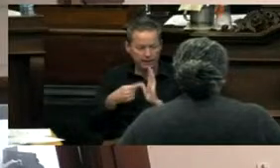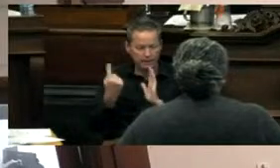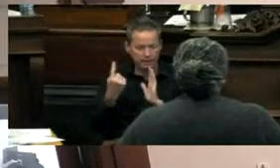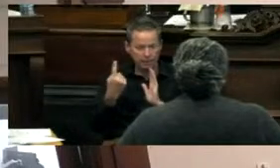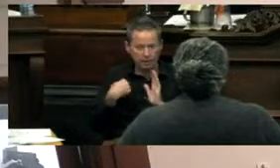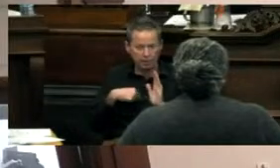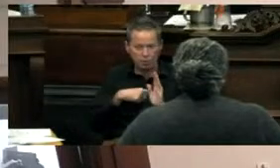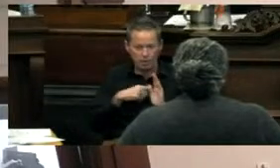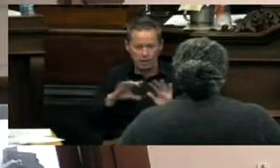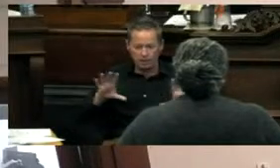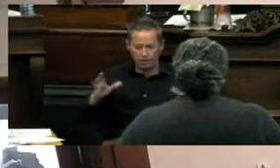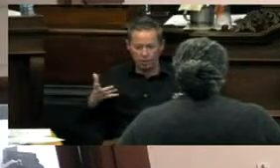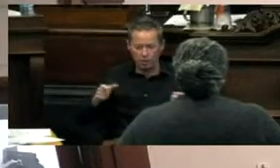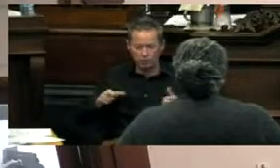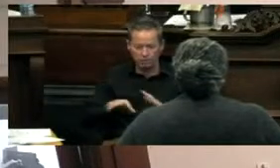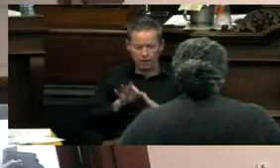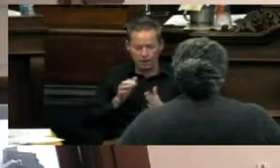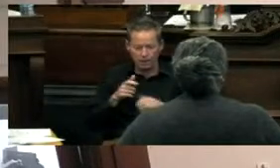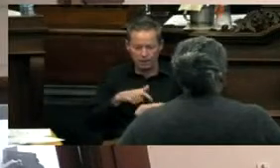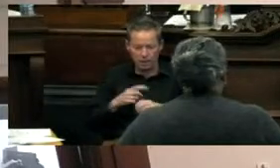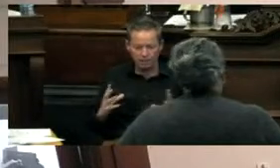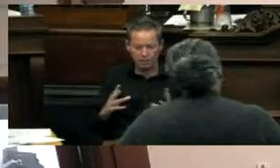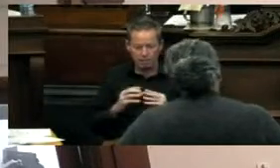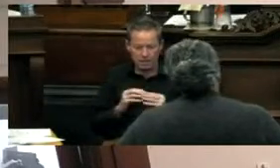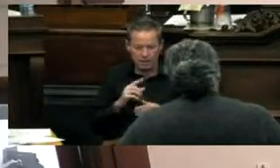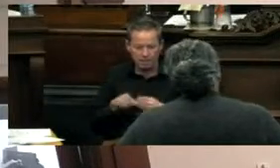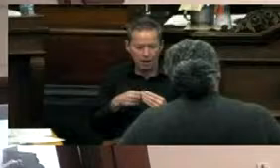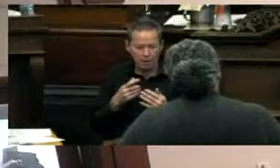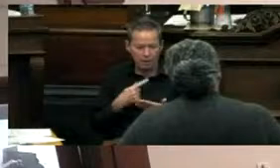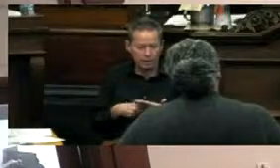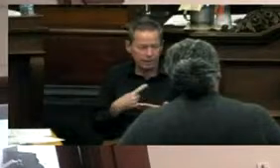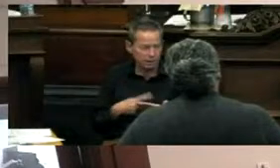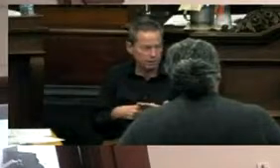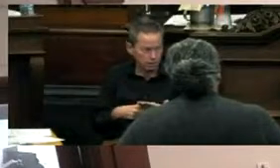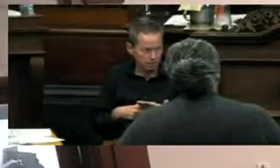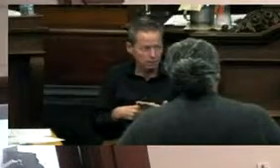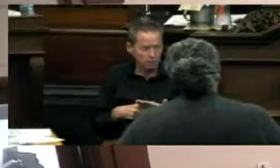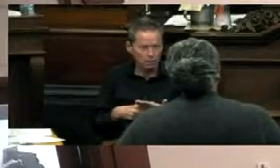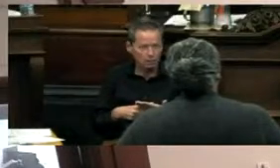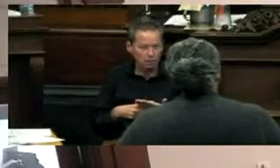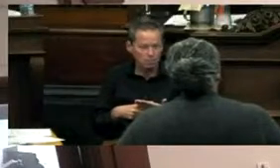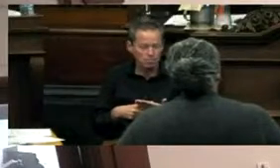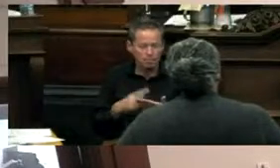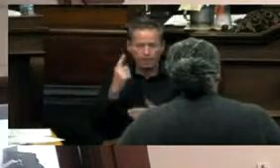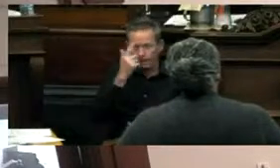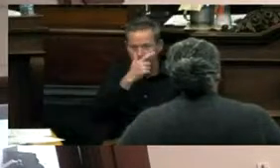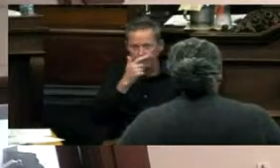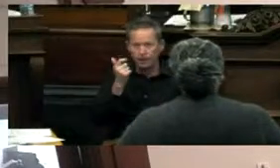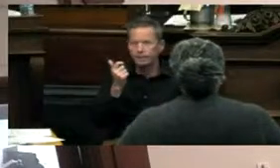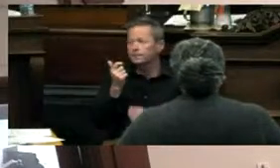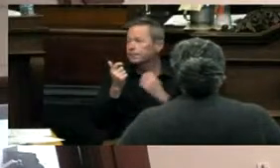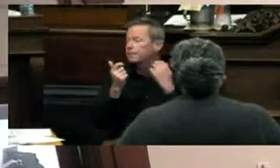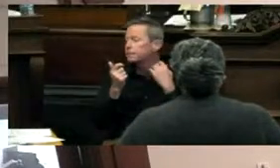slash PB. So, President Melendez, I think this is something maybe we as a body